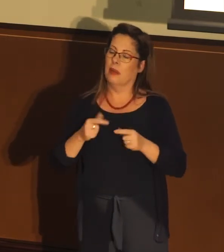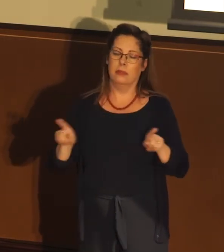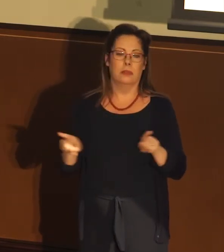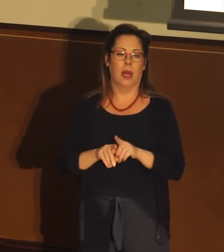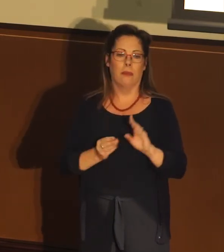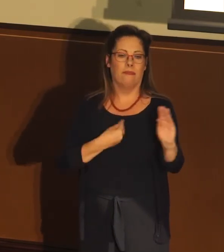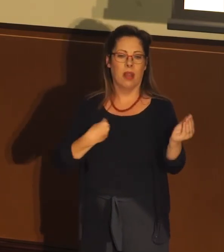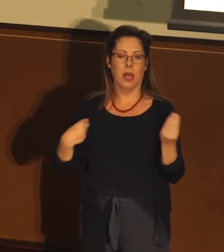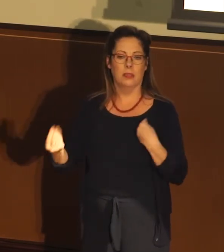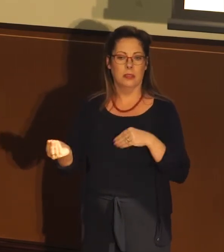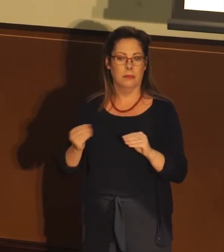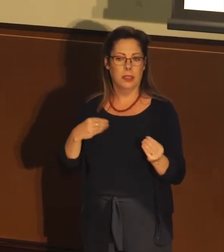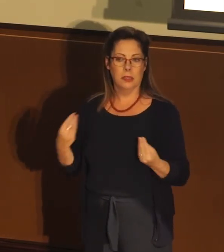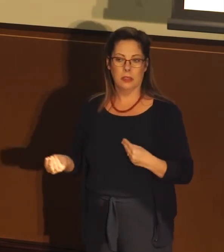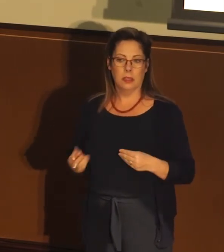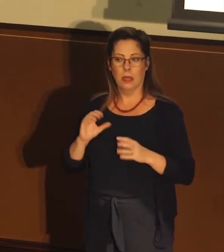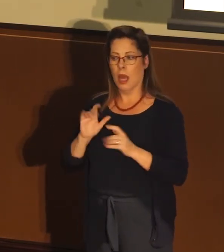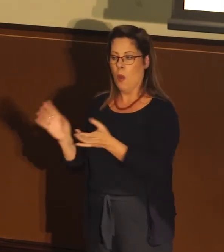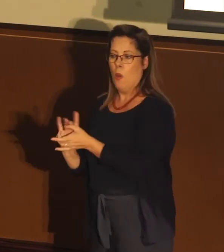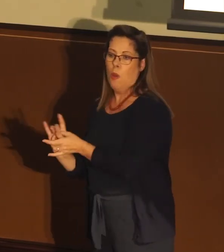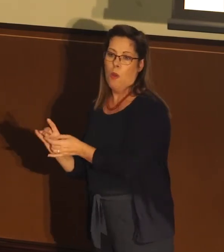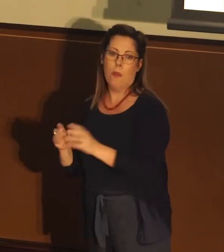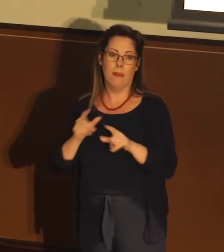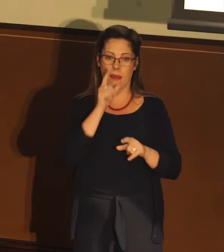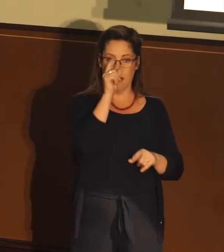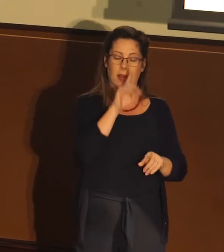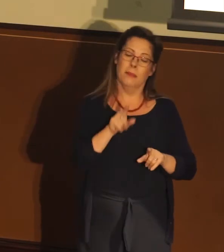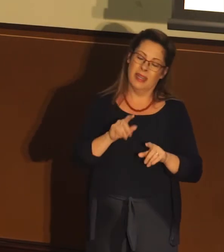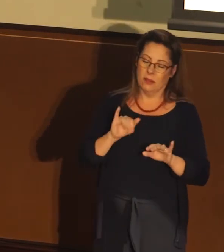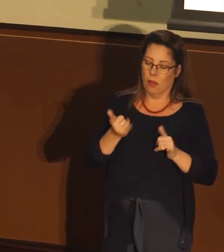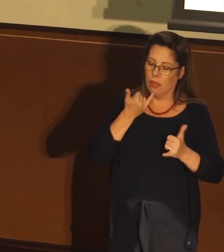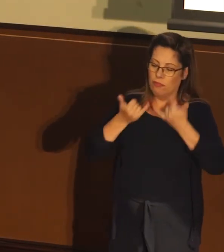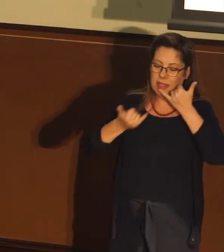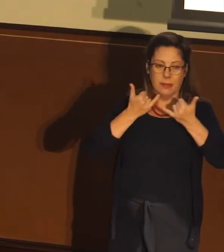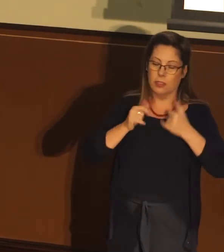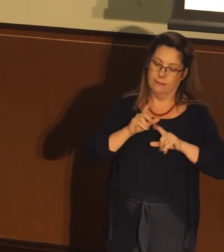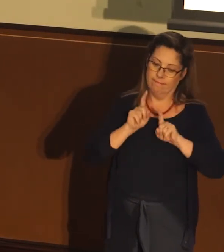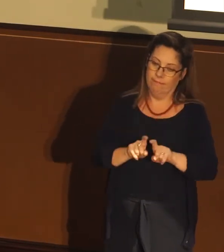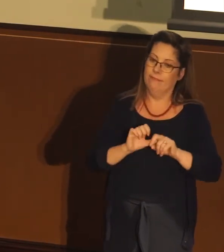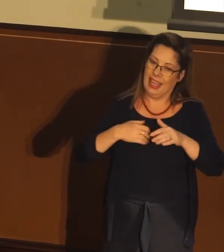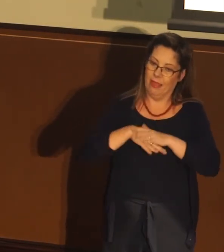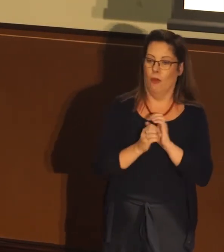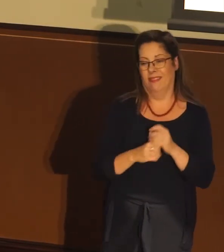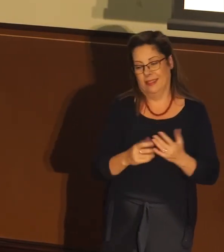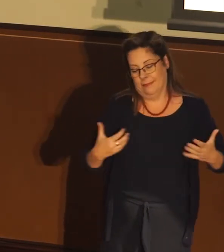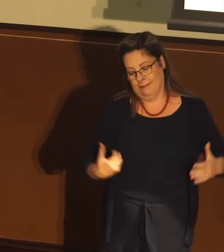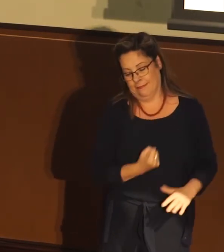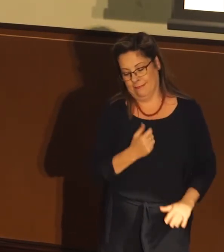ability to be able to do that. Except the receptionist, sorry about that.